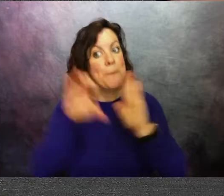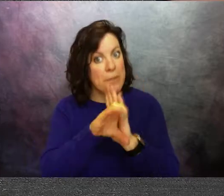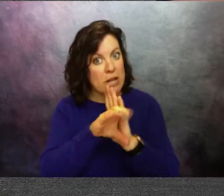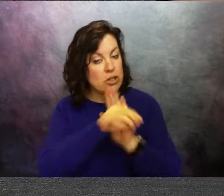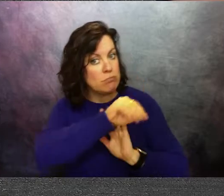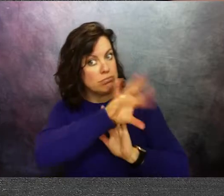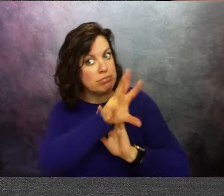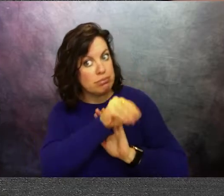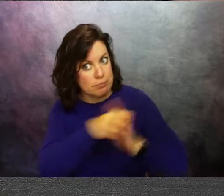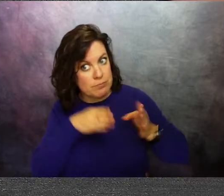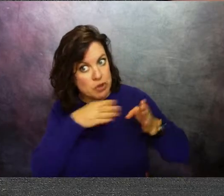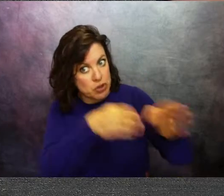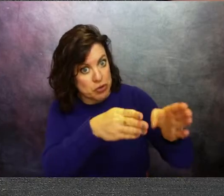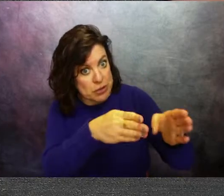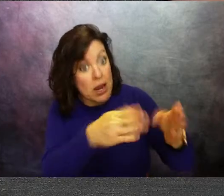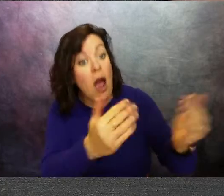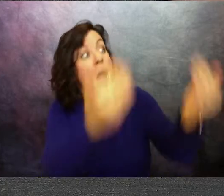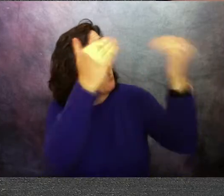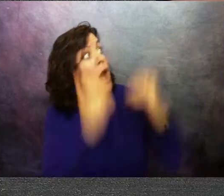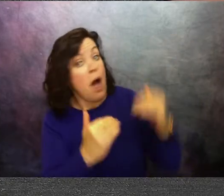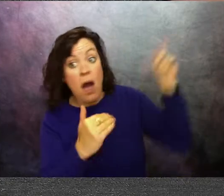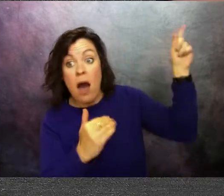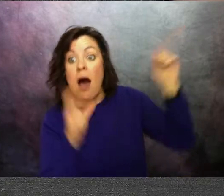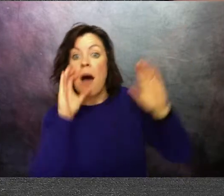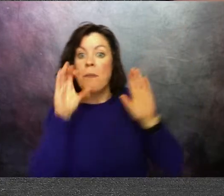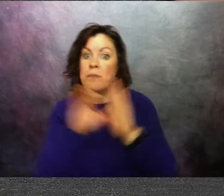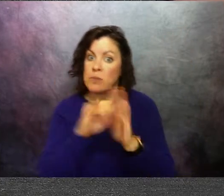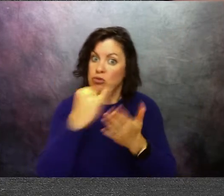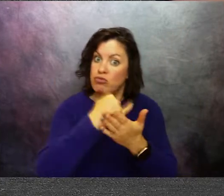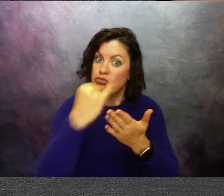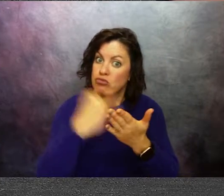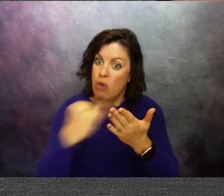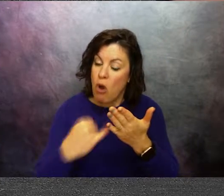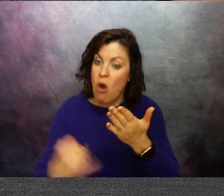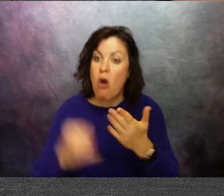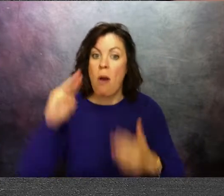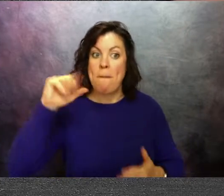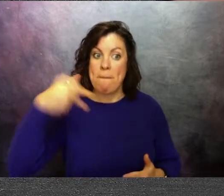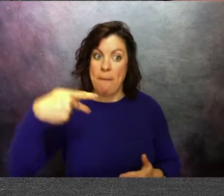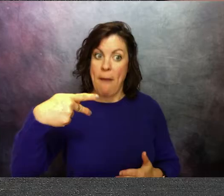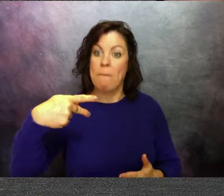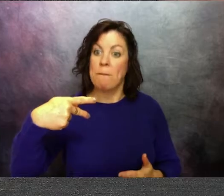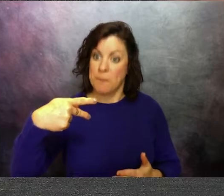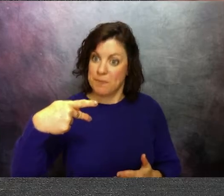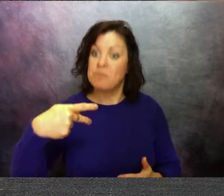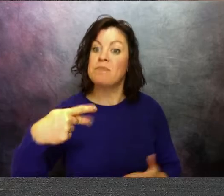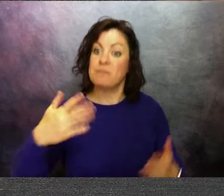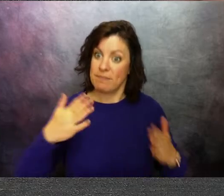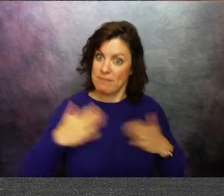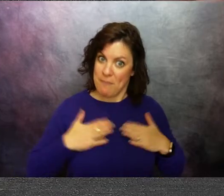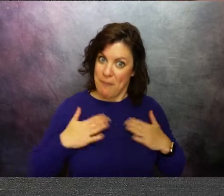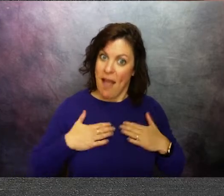And this is a map of my street. And this is my house. On the map of my street.